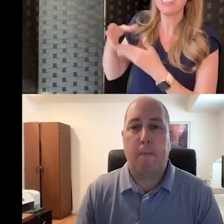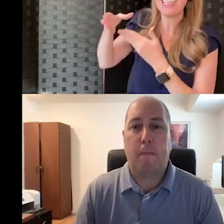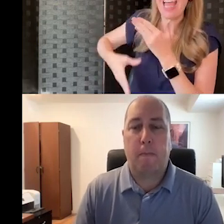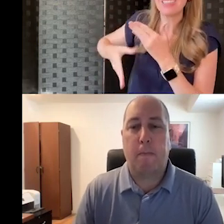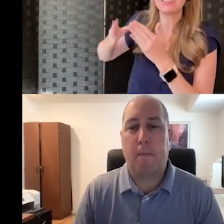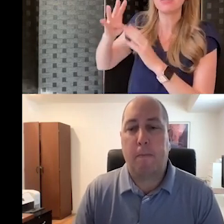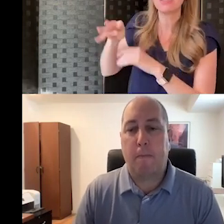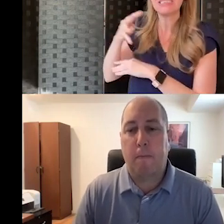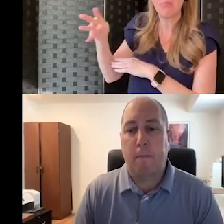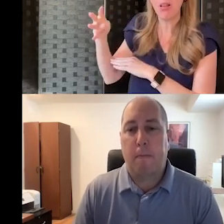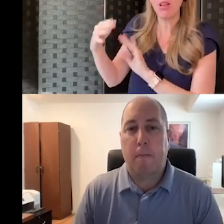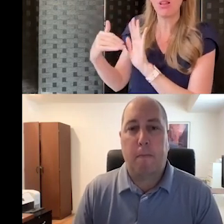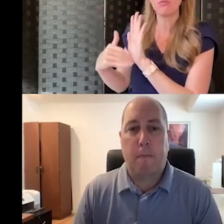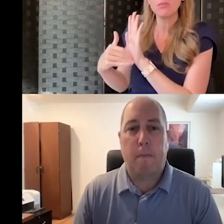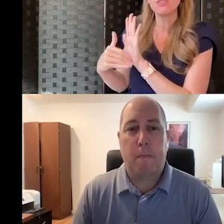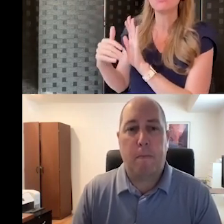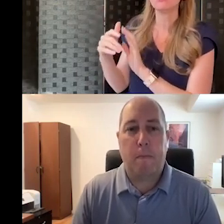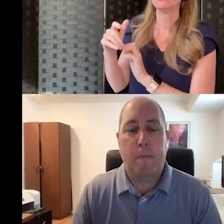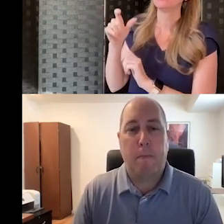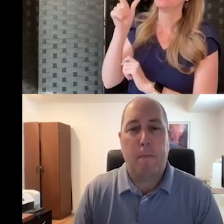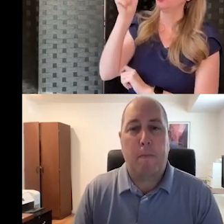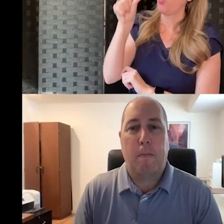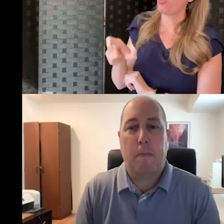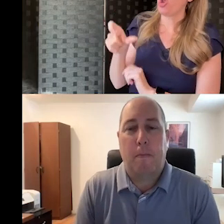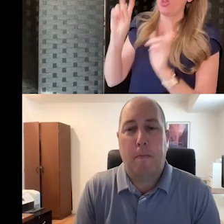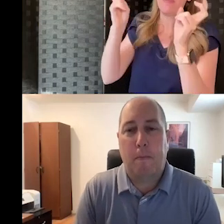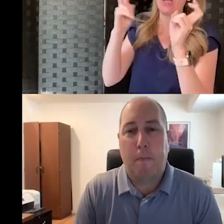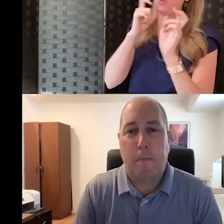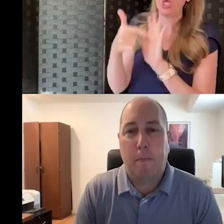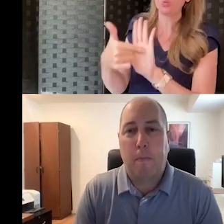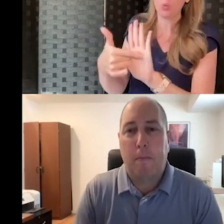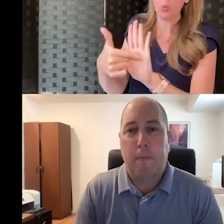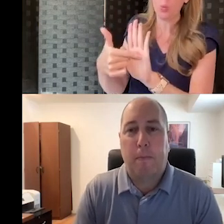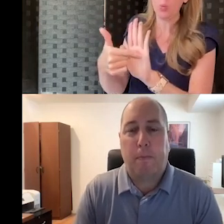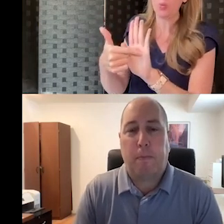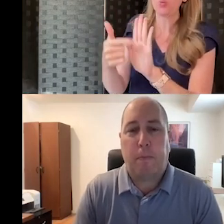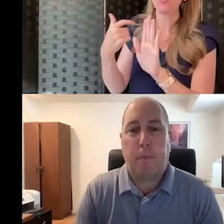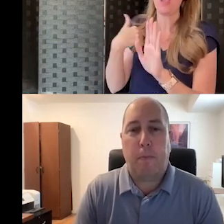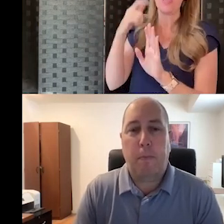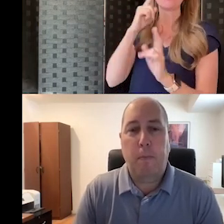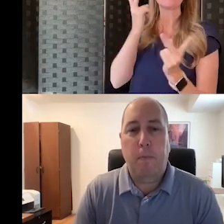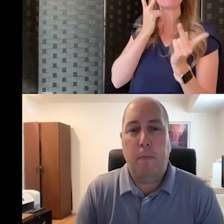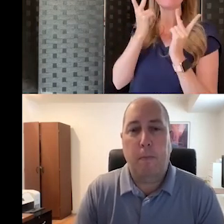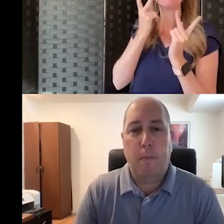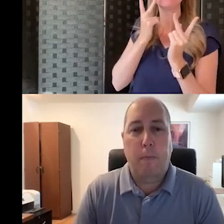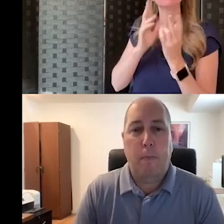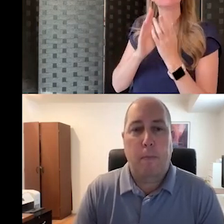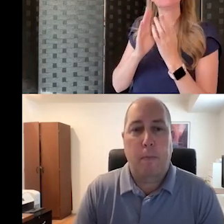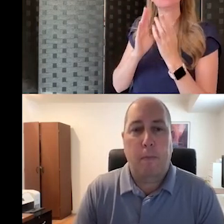so the column header just isn't exposed. I think visually, it gets stuffed to the bottom of the